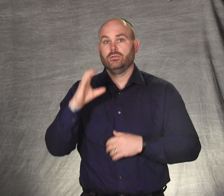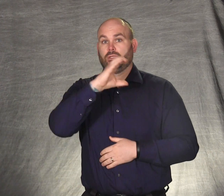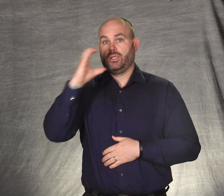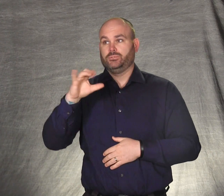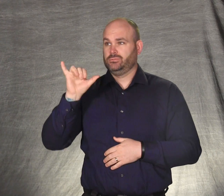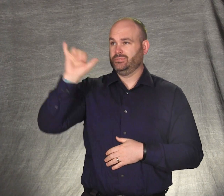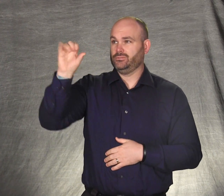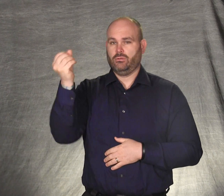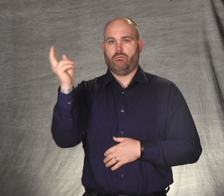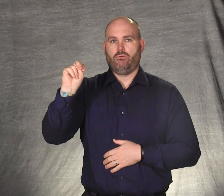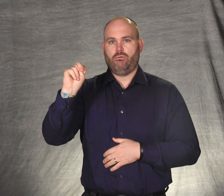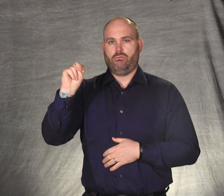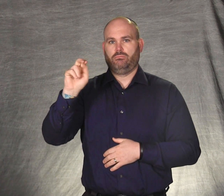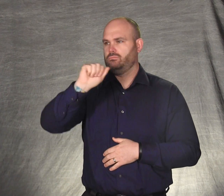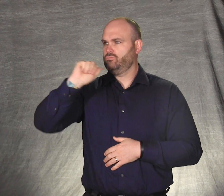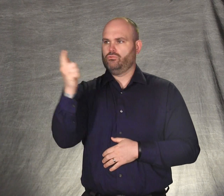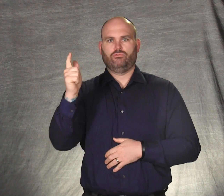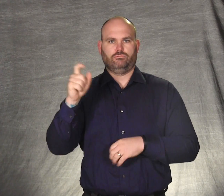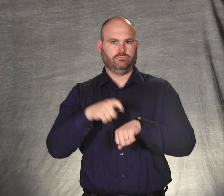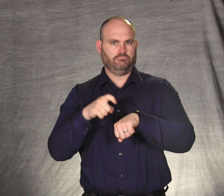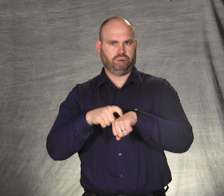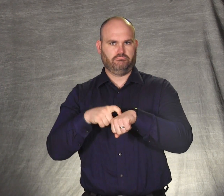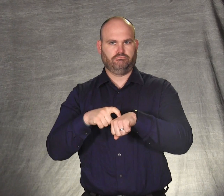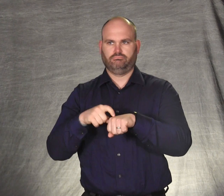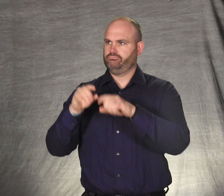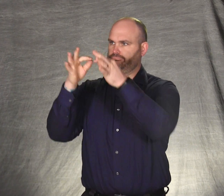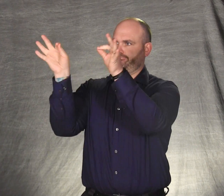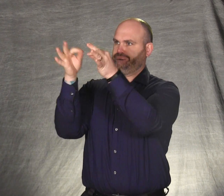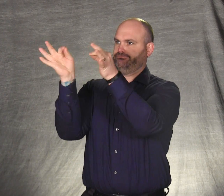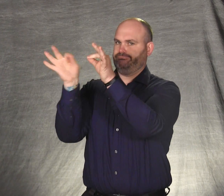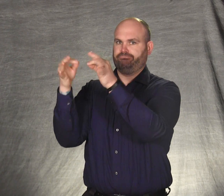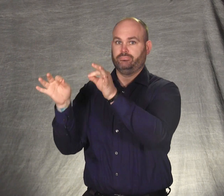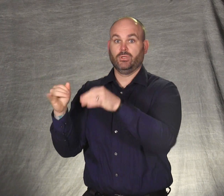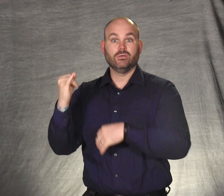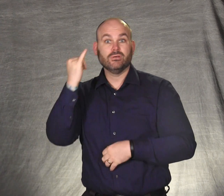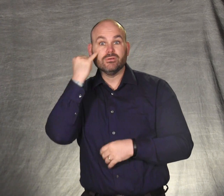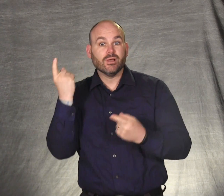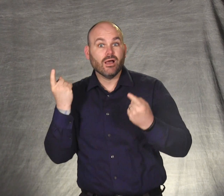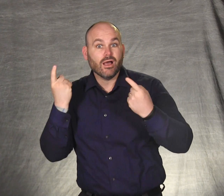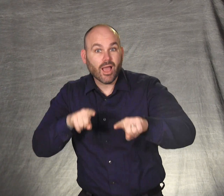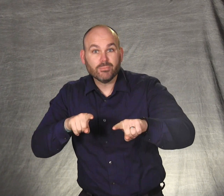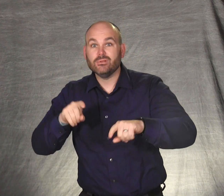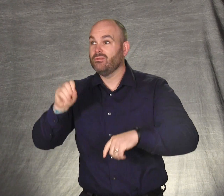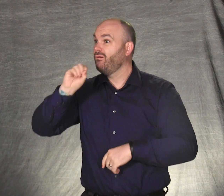must to be kept on at all times. After that date,